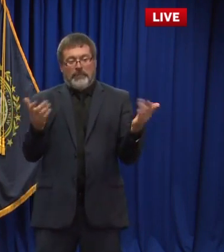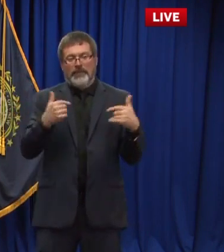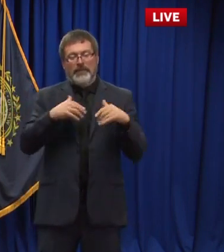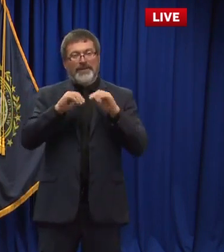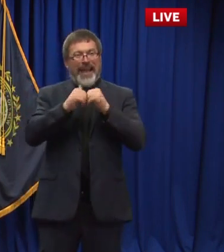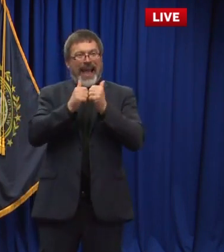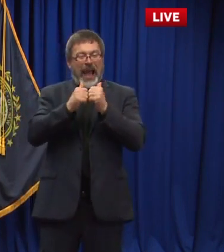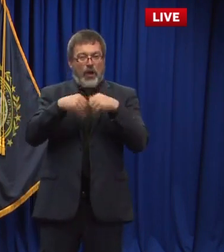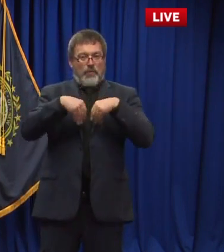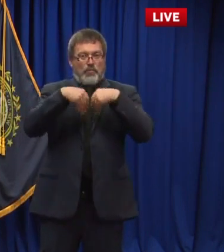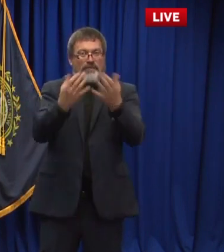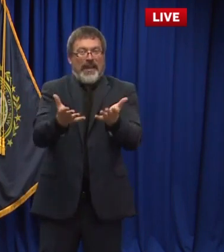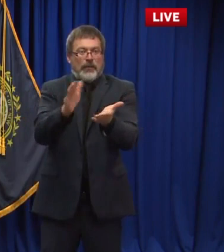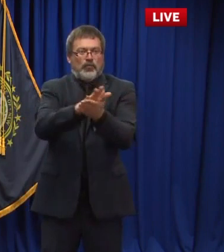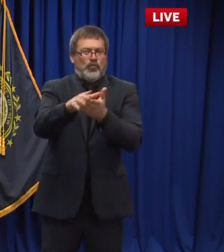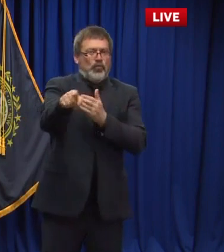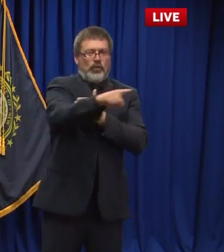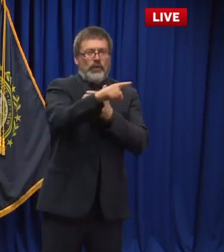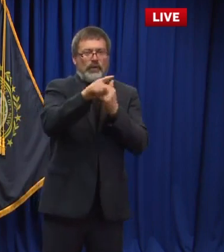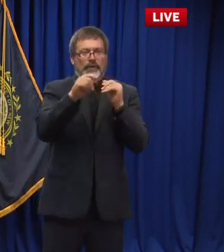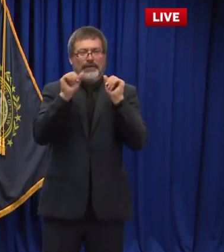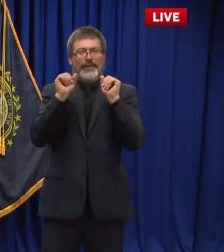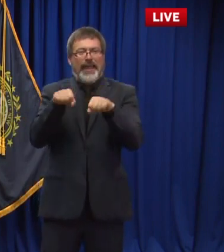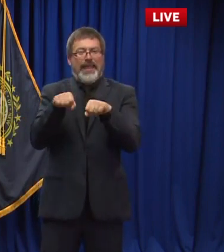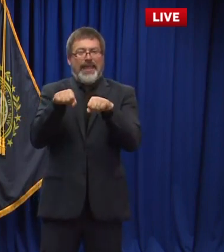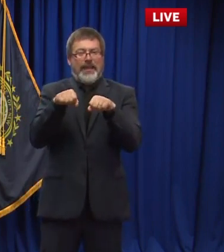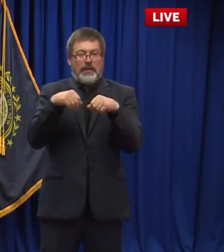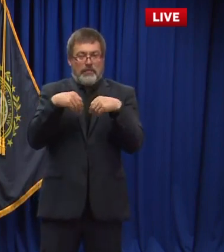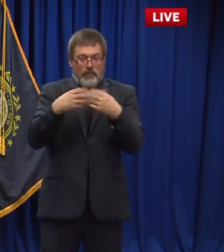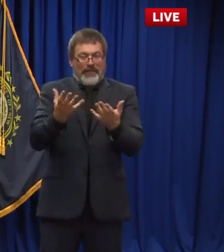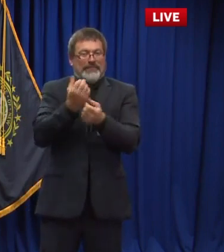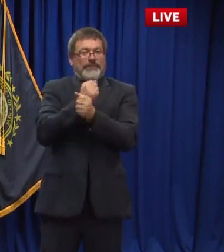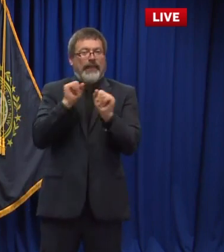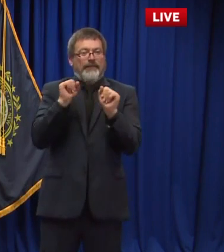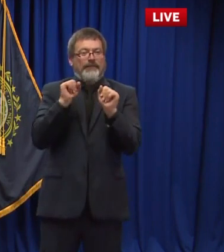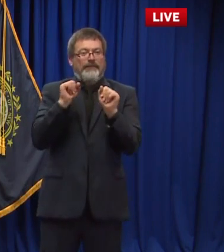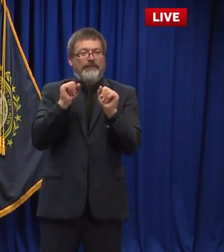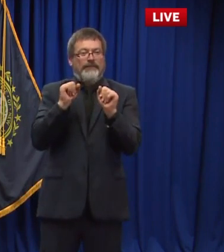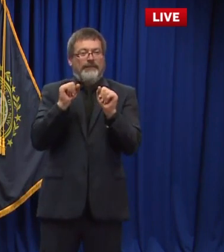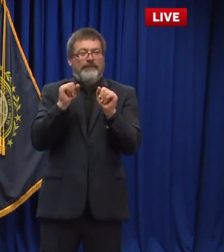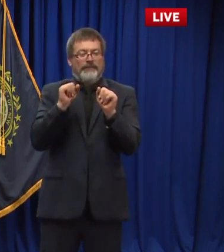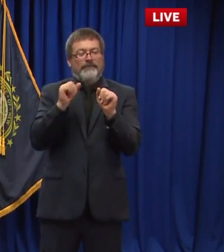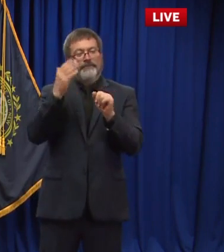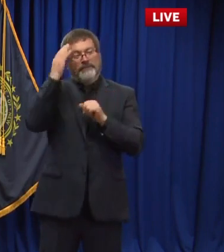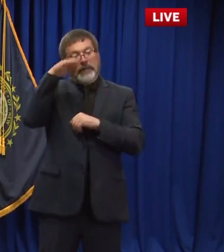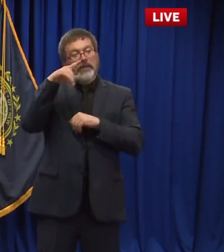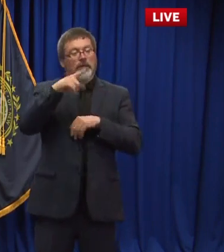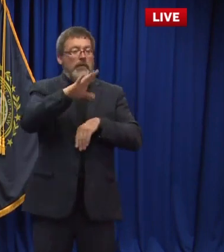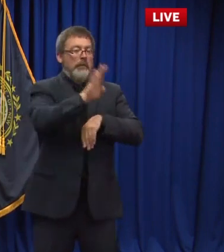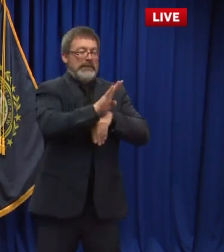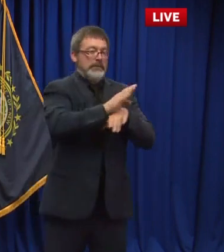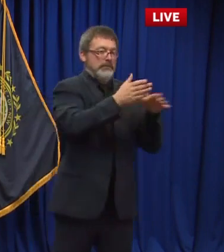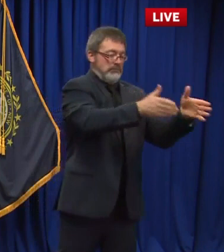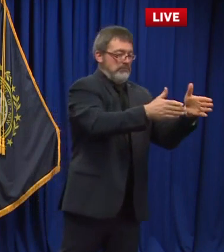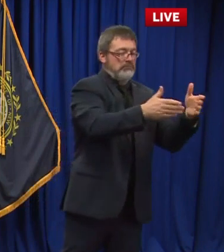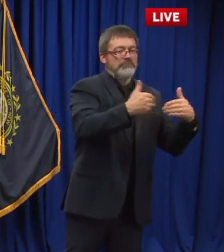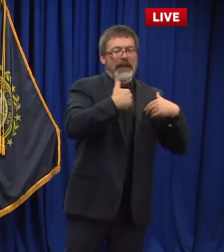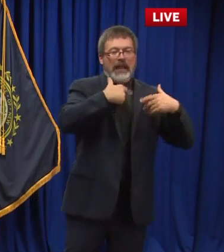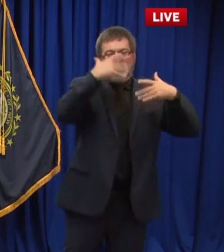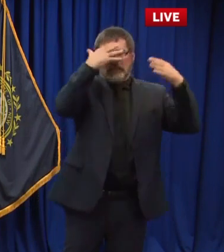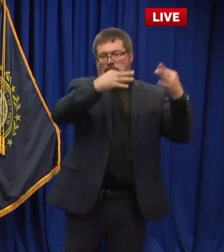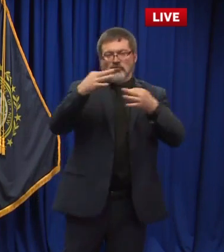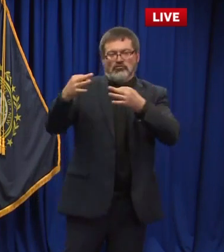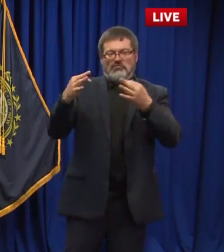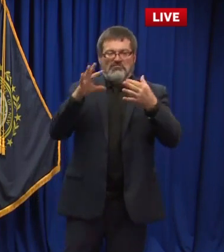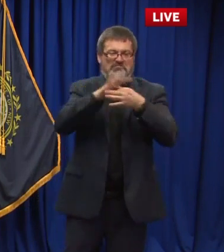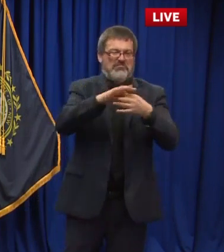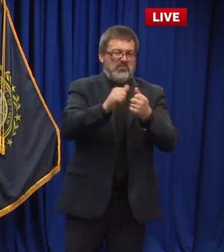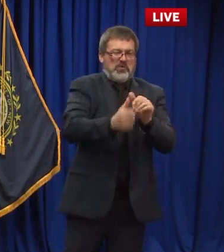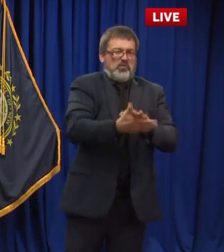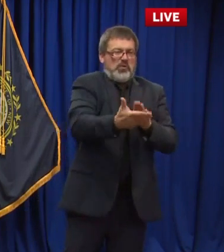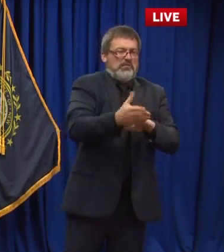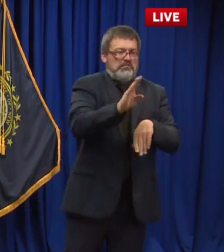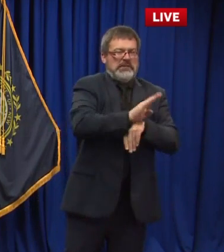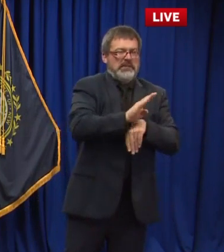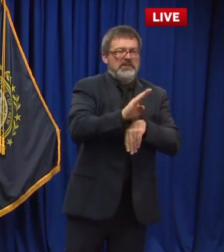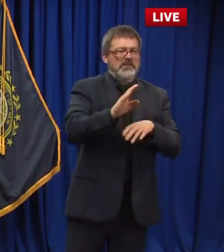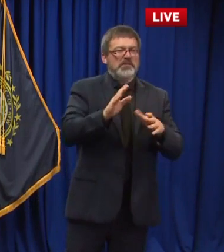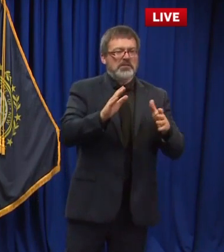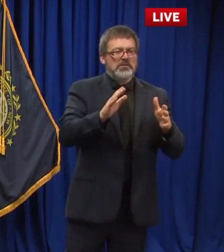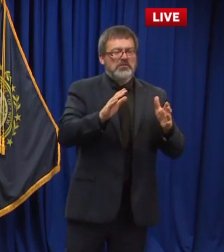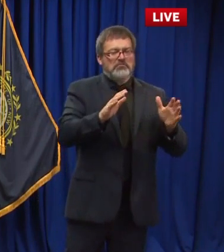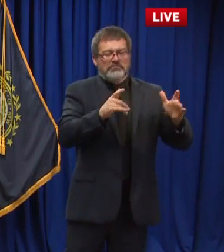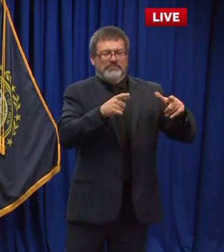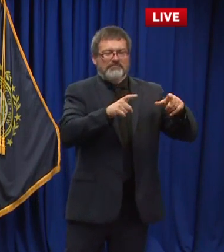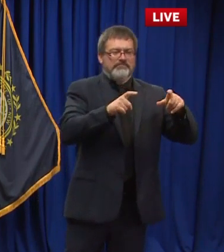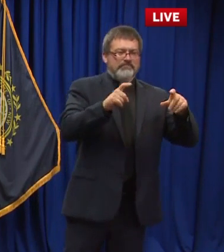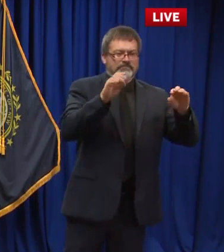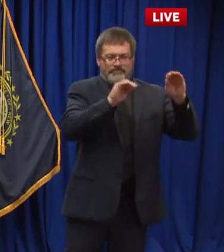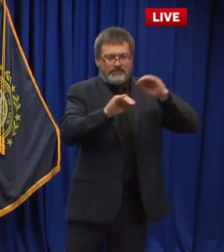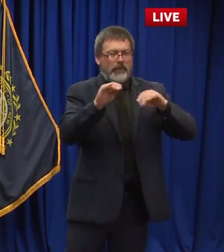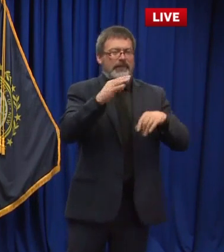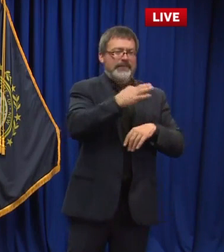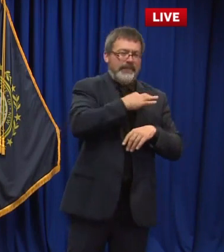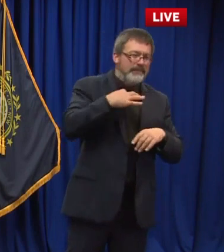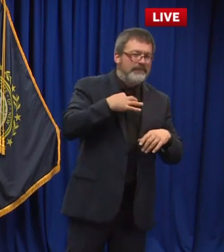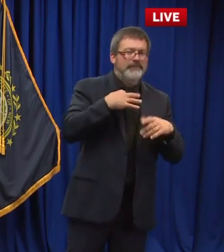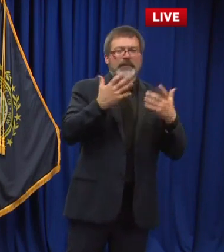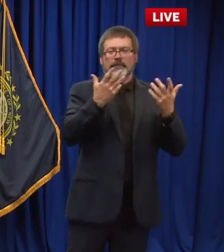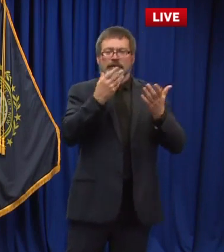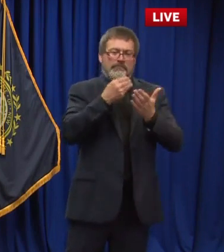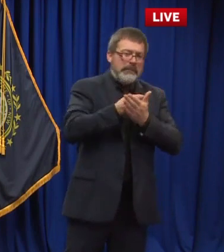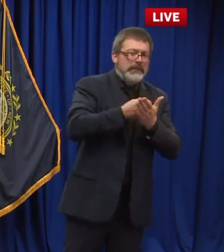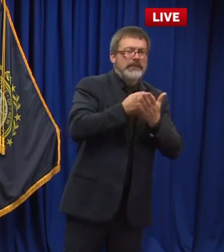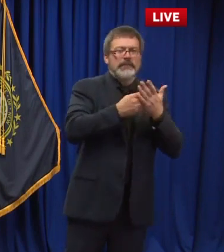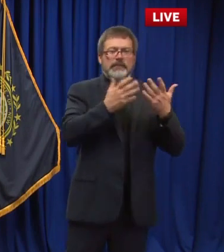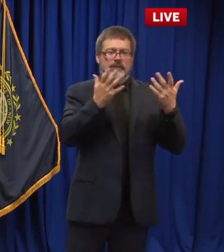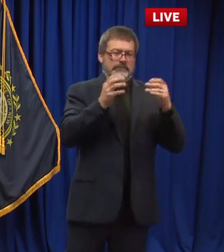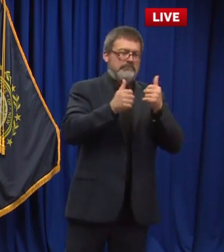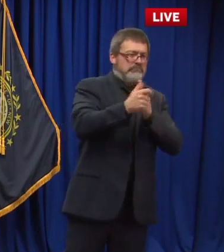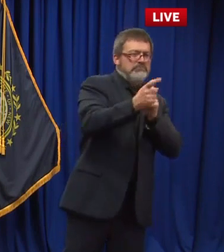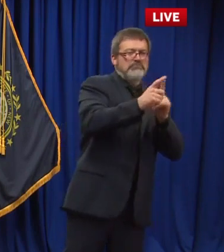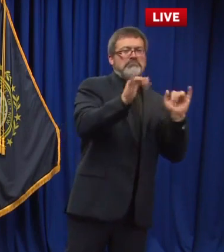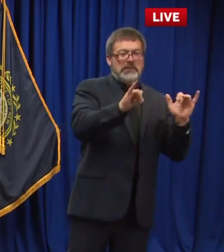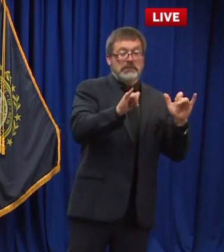WHEN WE LOOK AT BUILDING IN PROTECTIONS TO THE SCHOOL SYSTEM , WE HAVE TAKEN IN THE SAME APPROACH WE HAVE FOR ANY OTHER BUSINESS WHERE WE DON’T RELY ON ANY ONE PARTICULAR LAYER AND SO